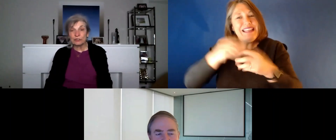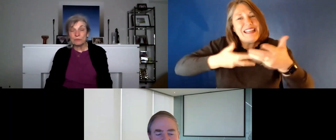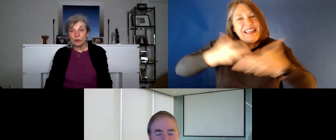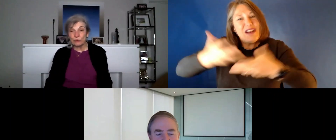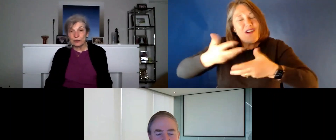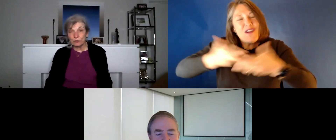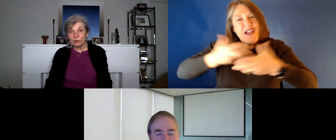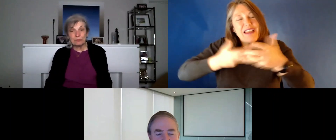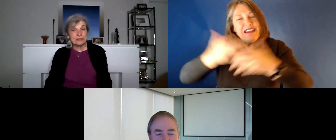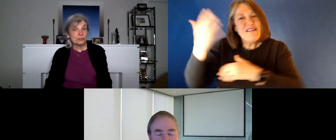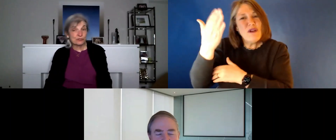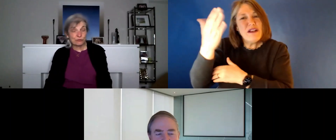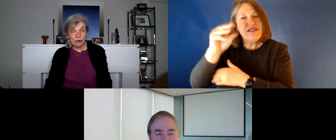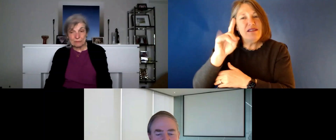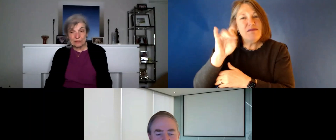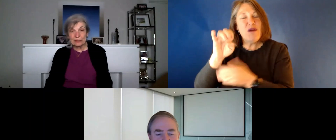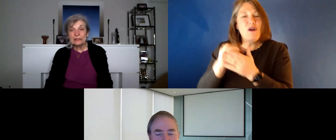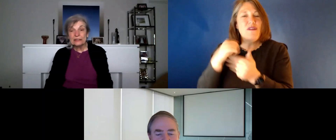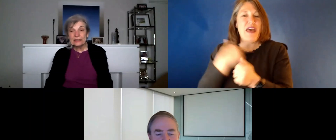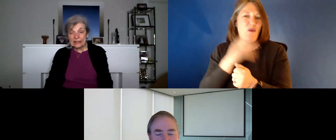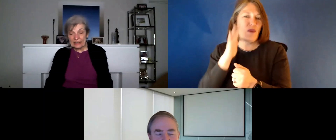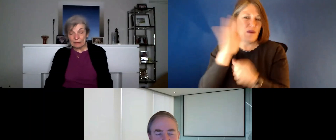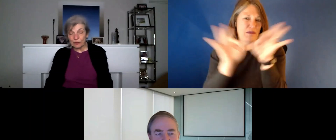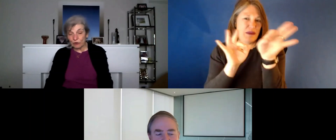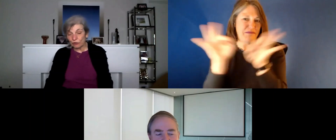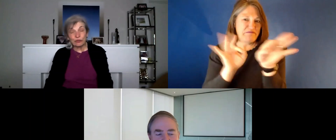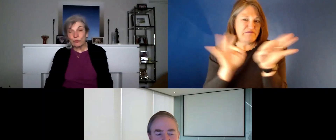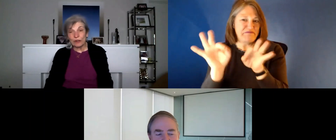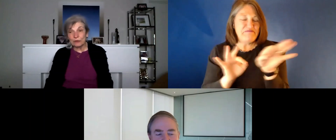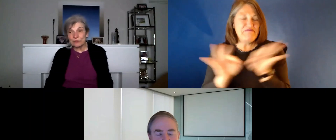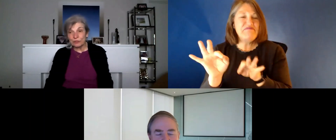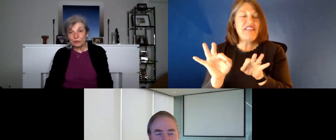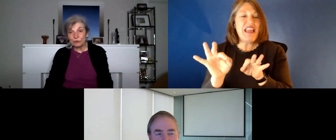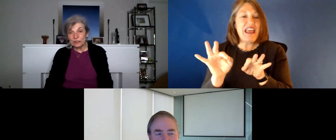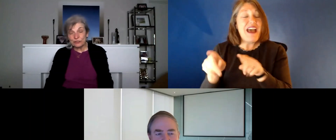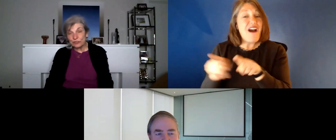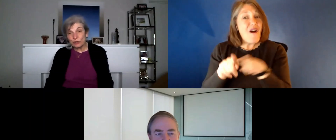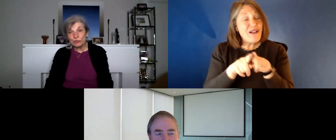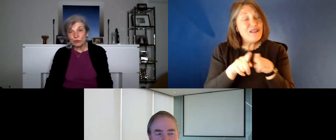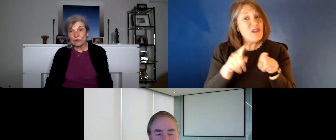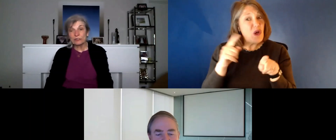mode that we will be describing. 06:13:32 And we also welcome you, in so doing,